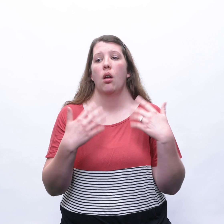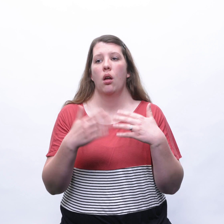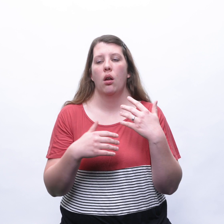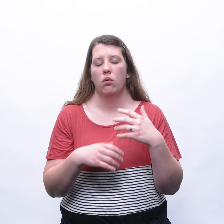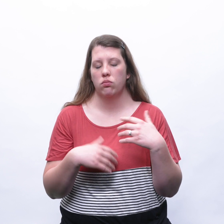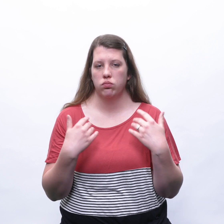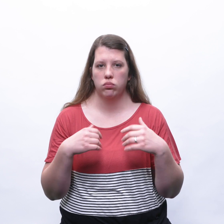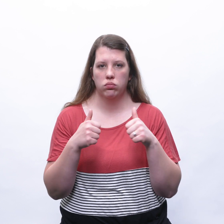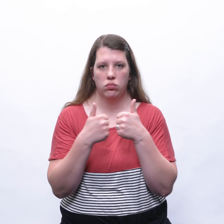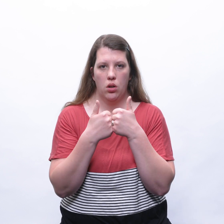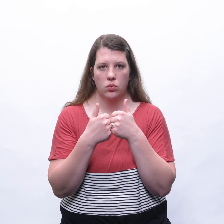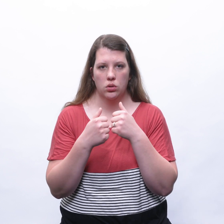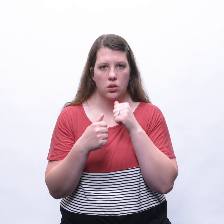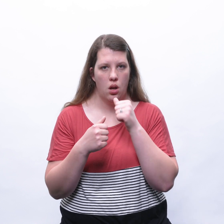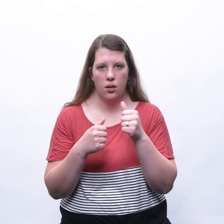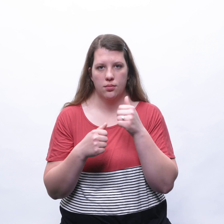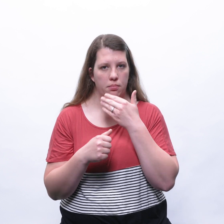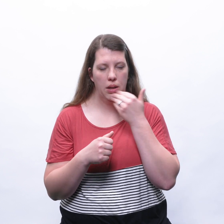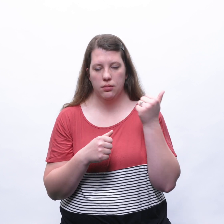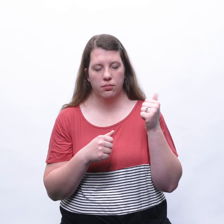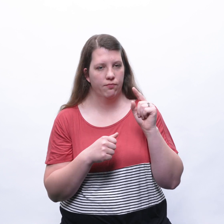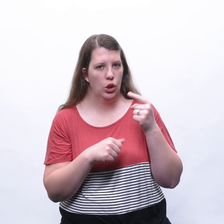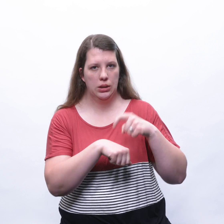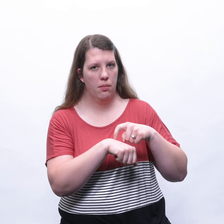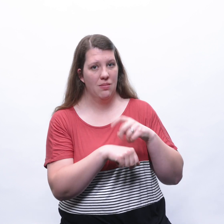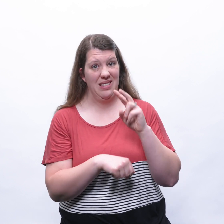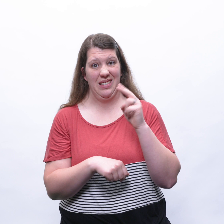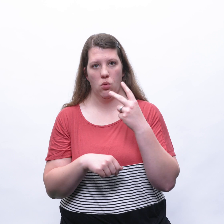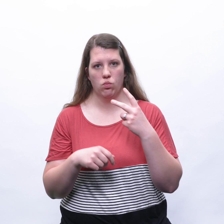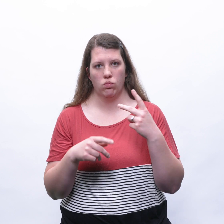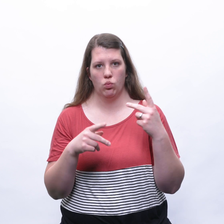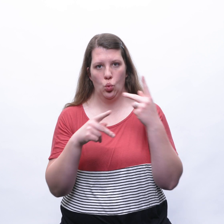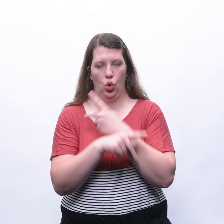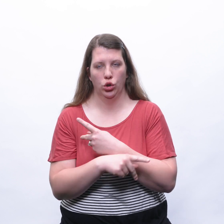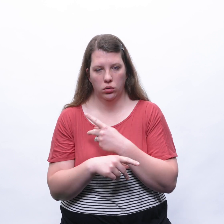I went in for a booster shot or for the second shot and I did not have a good experience.